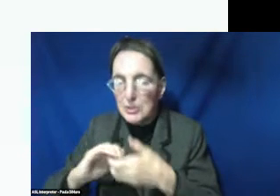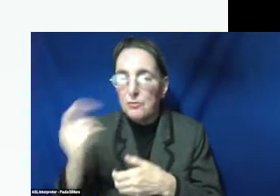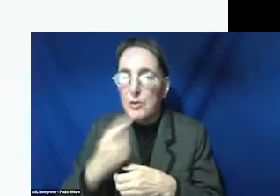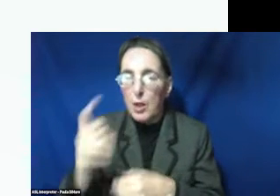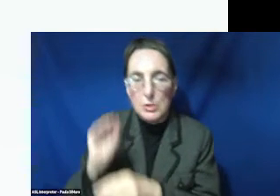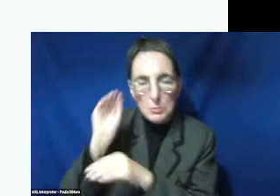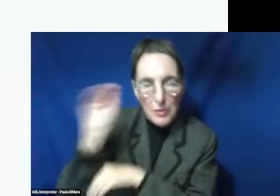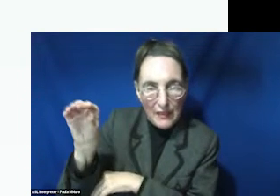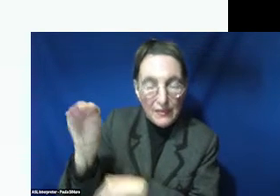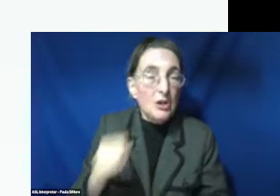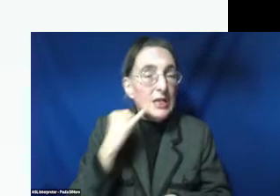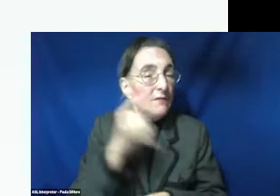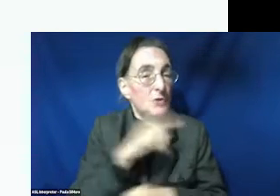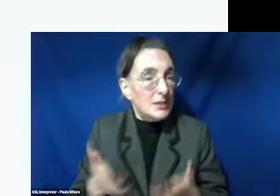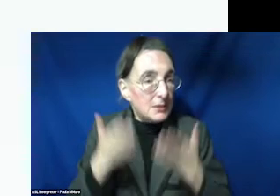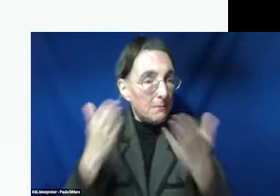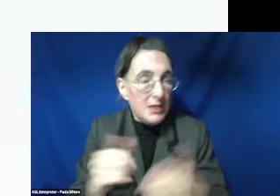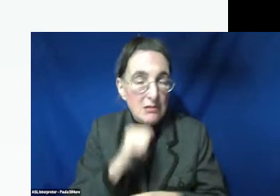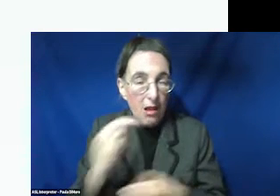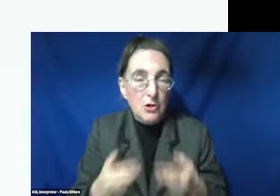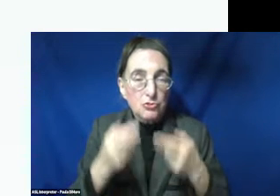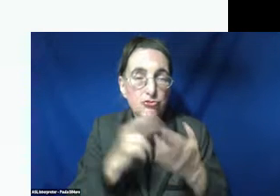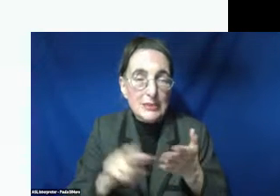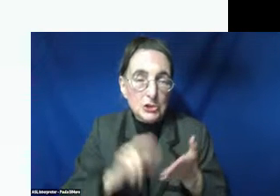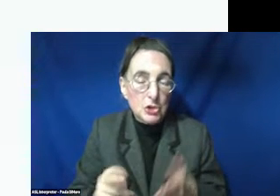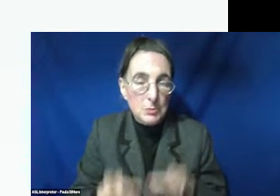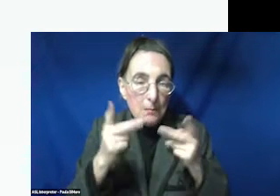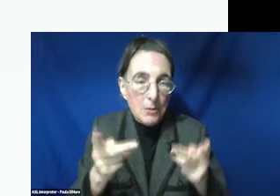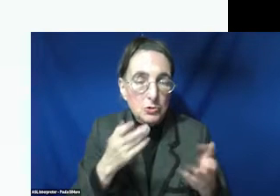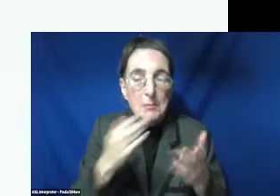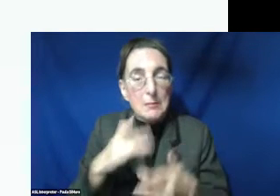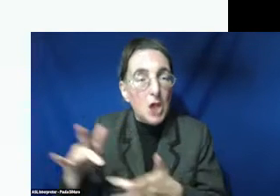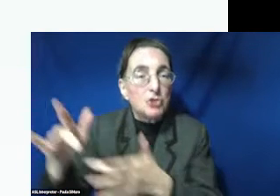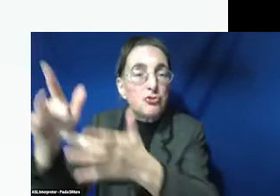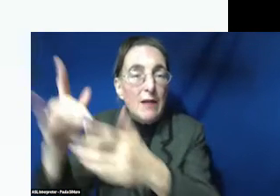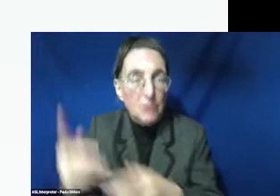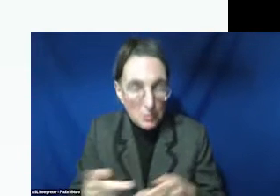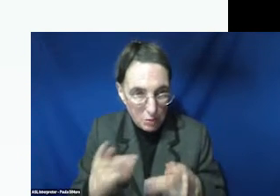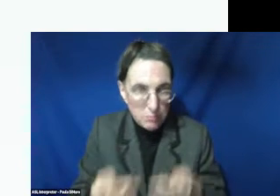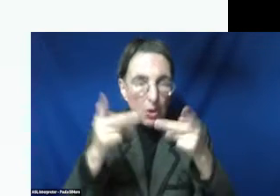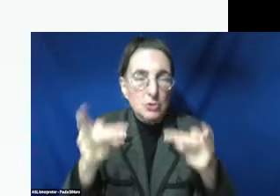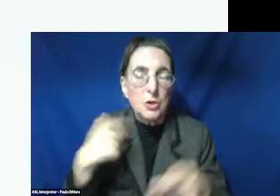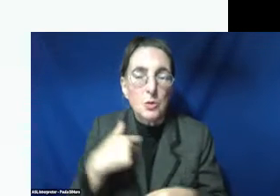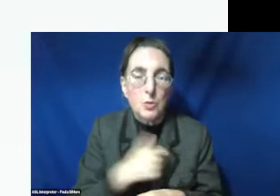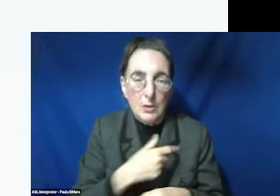If you are submitting not a research proposal, maybe you're submitting a travel proposal, we will pre-pend travel to your title.